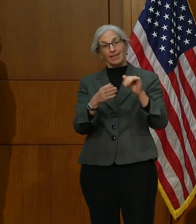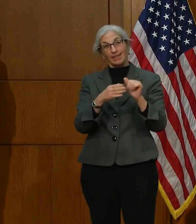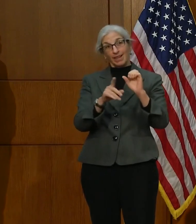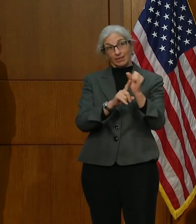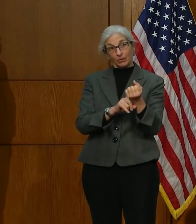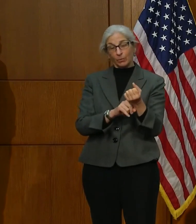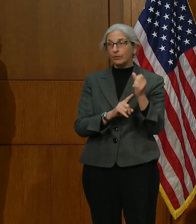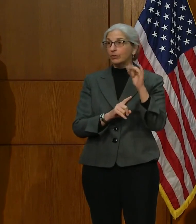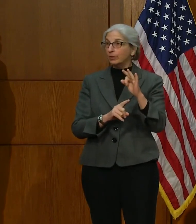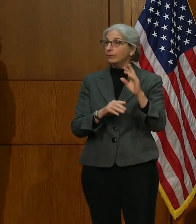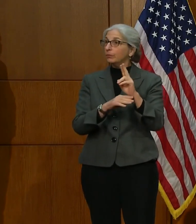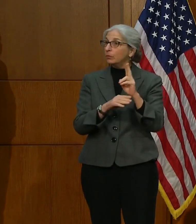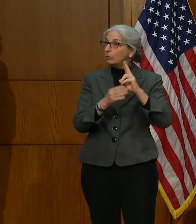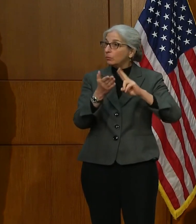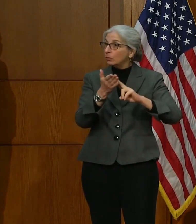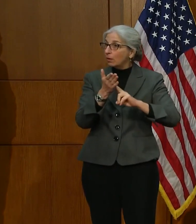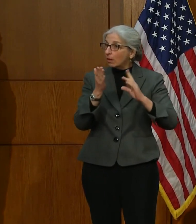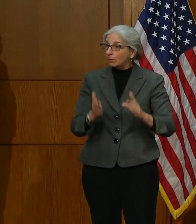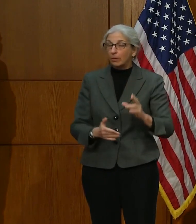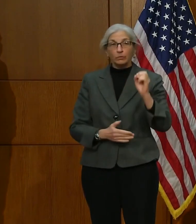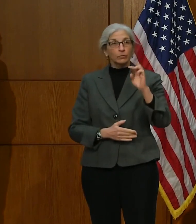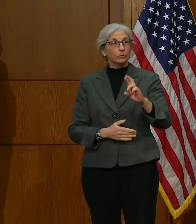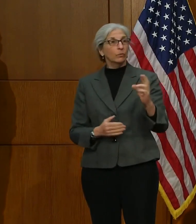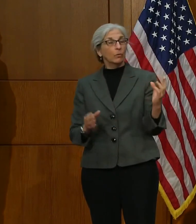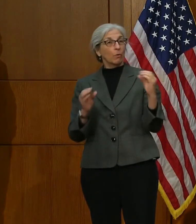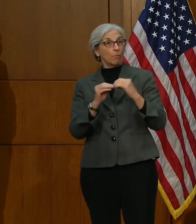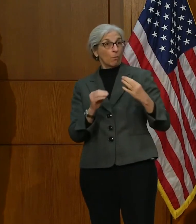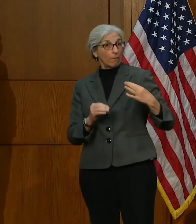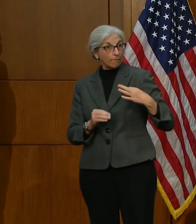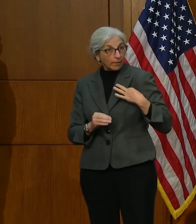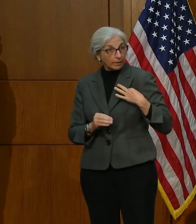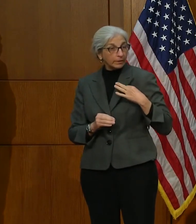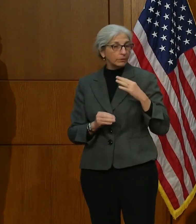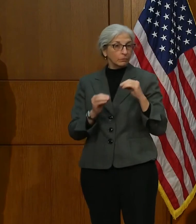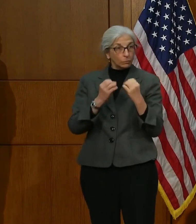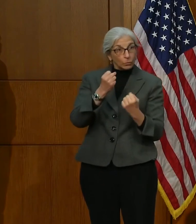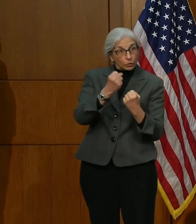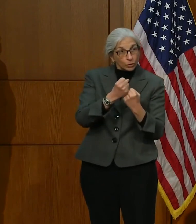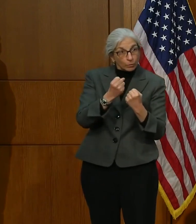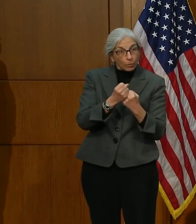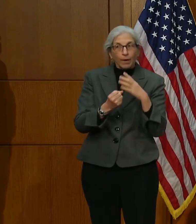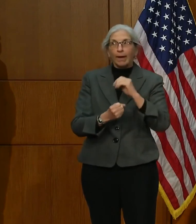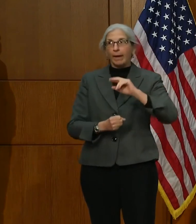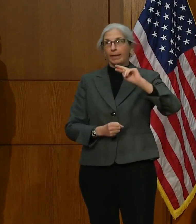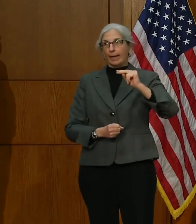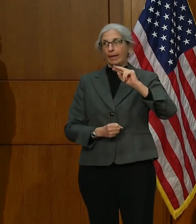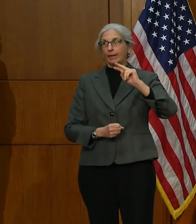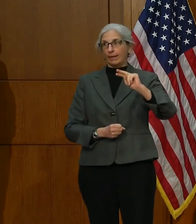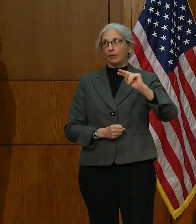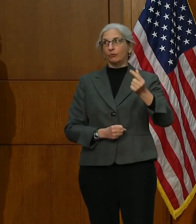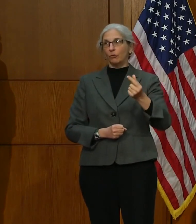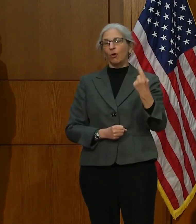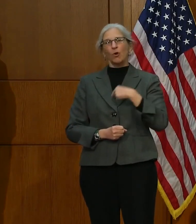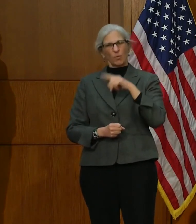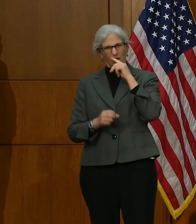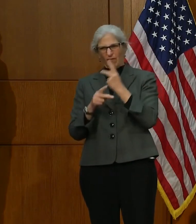REALLY NEED TO GET BACK INTO THE ACUTE CARE SETTING, AND THOSE SETTINGS WE, WHETHER IT'S CONTRACTORS OR WHETHER IT'S.